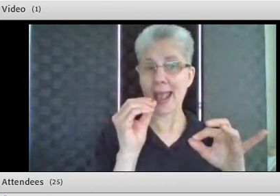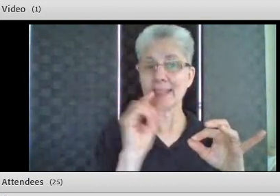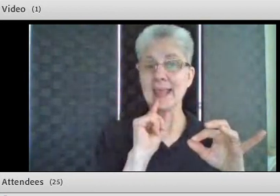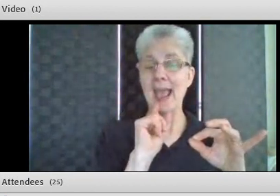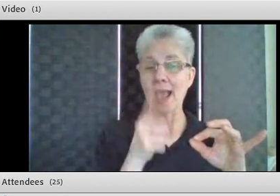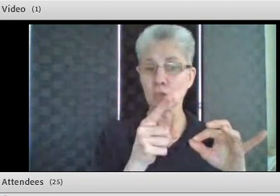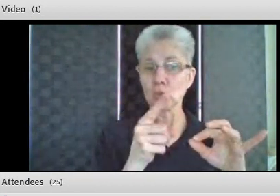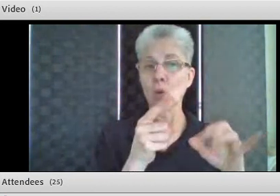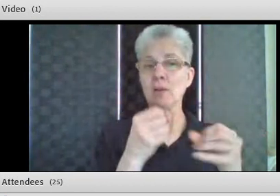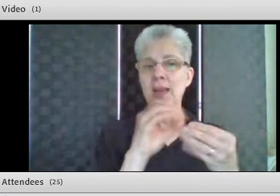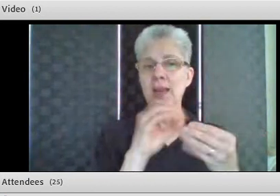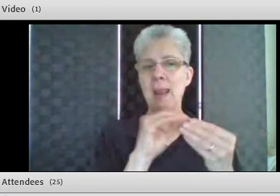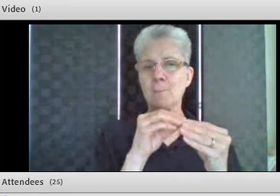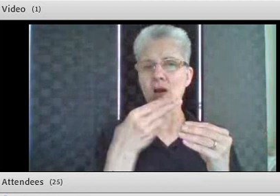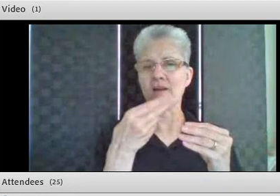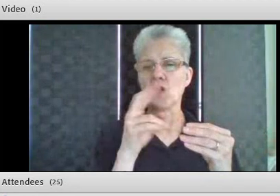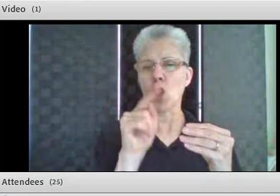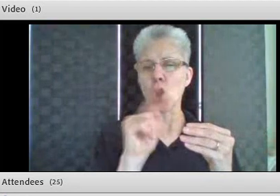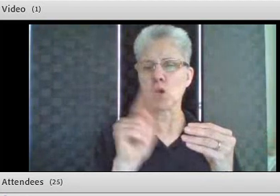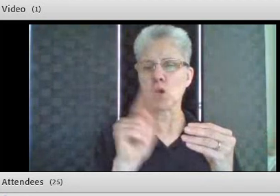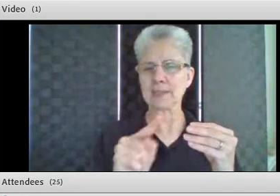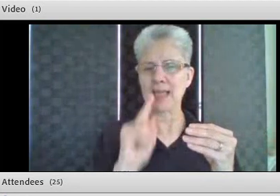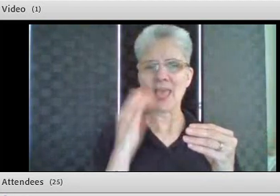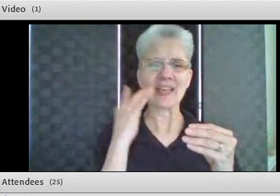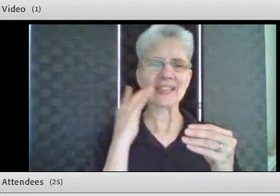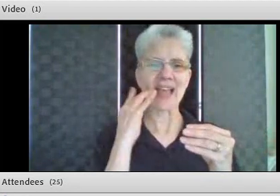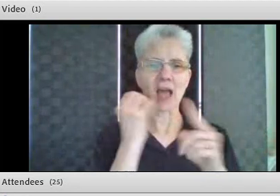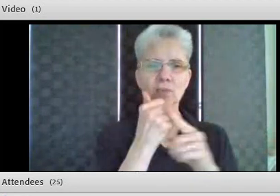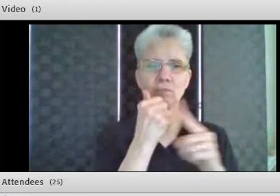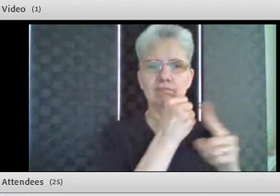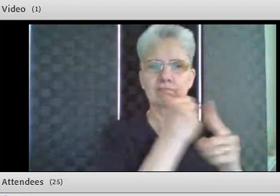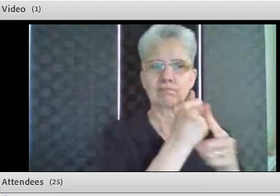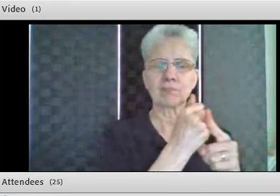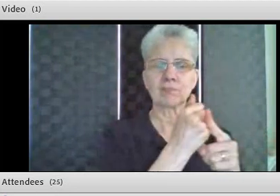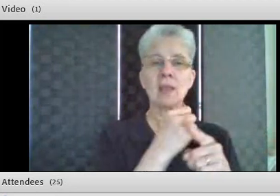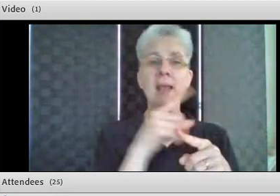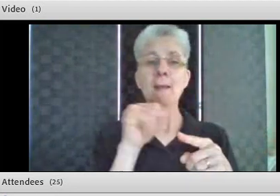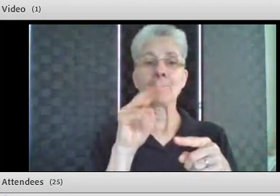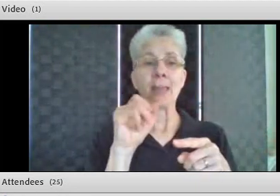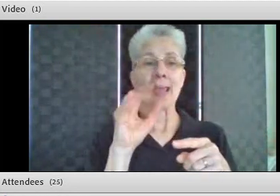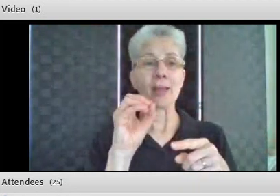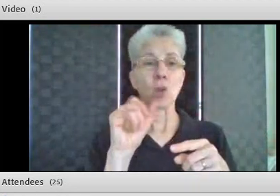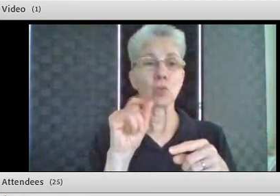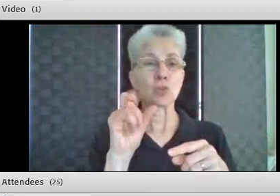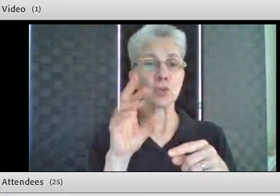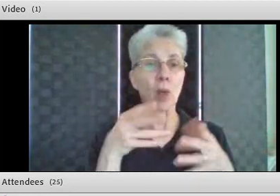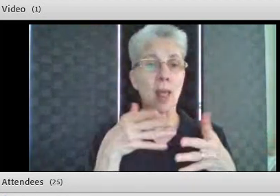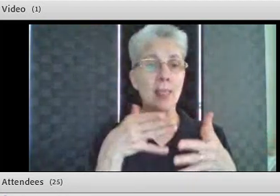is by measuring the pitch in terms of frequency and the actual, you know, number of Hertz